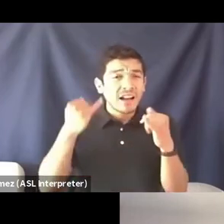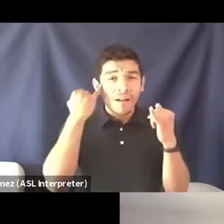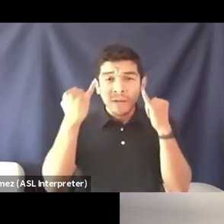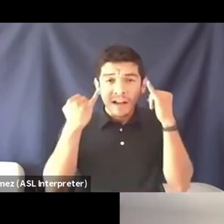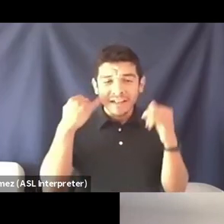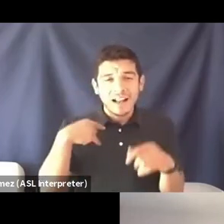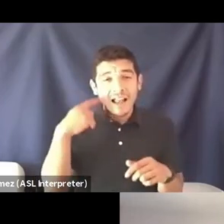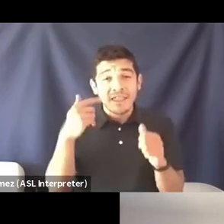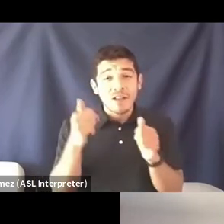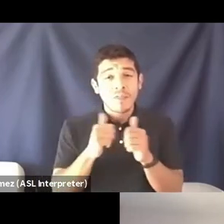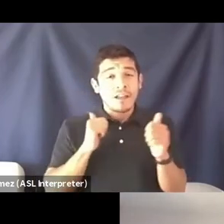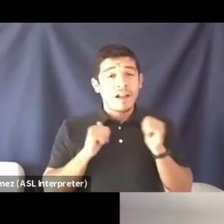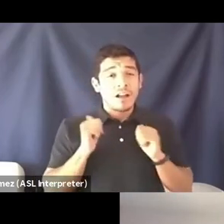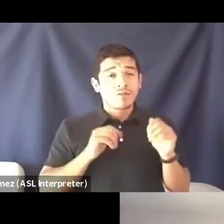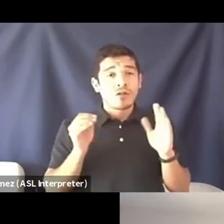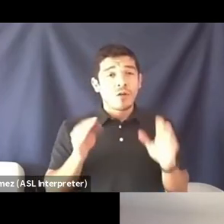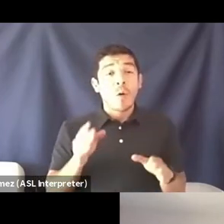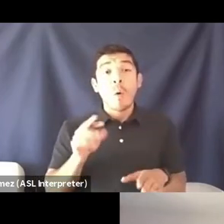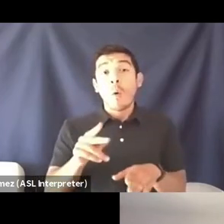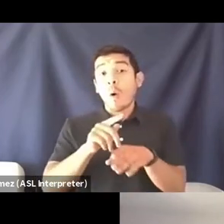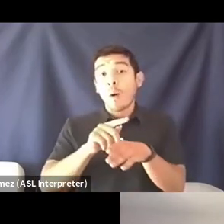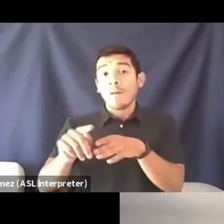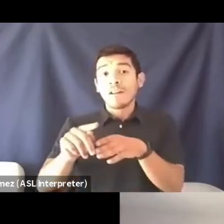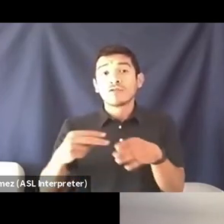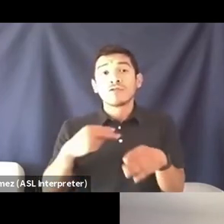or sort of a professional voice performer.